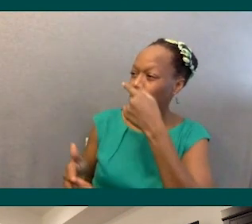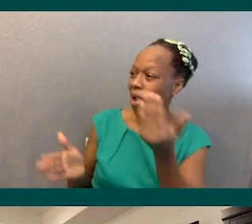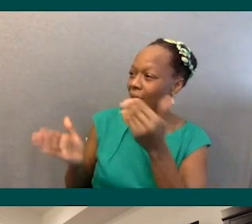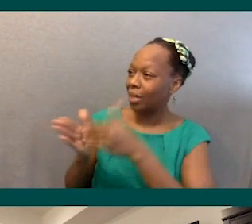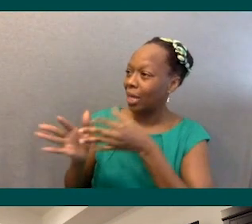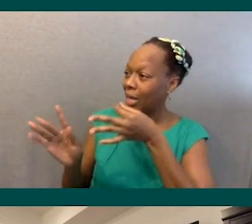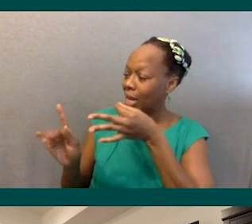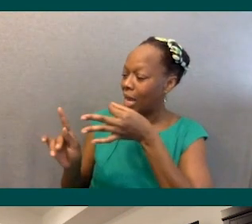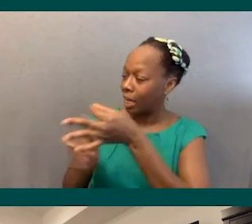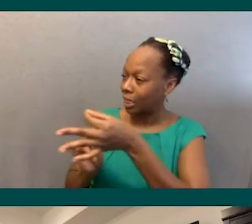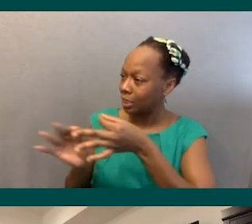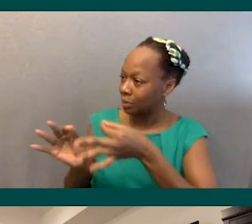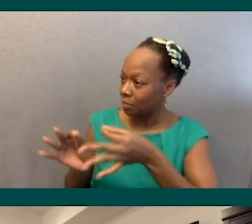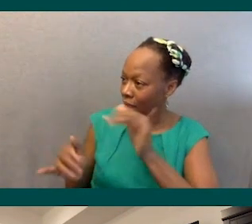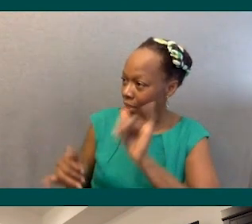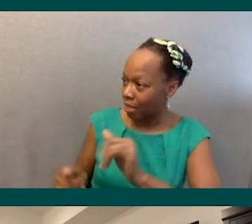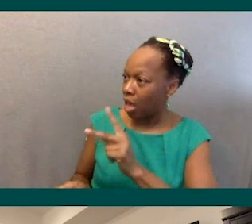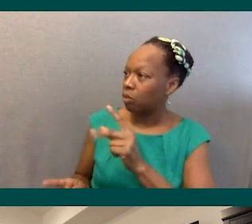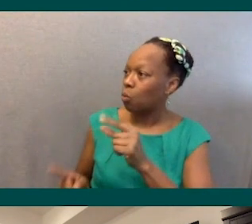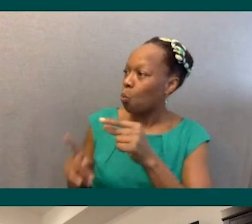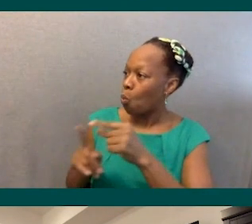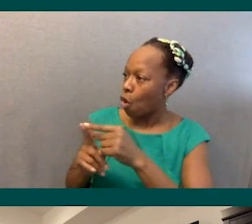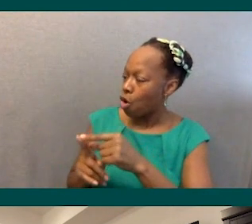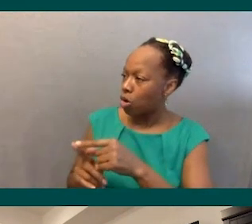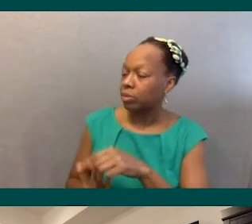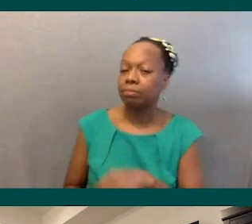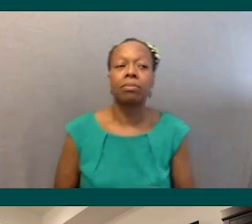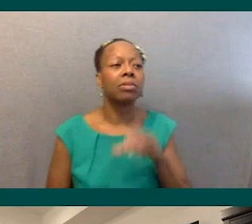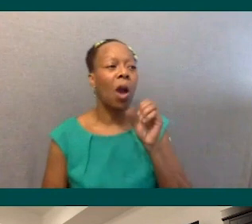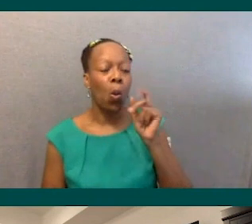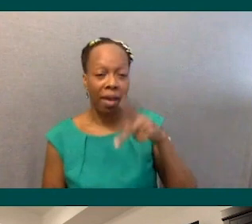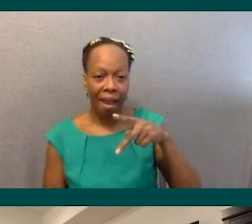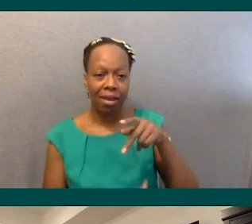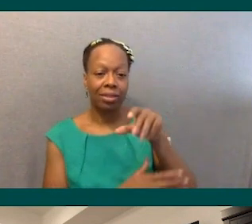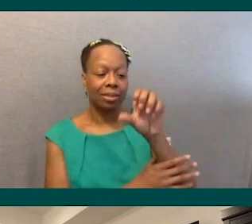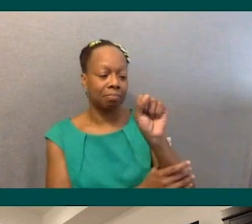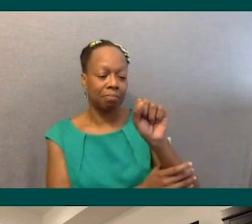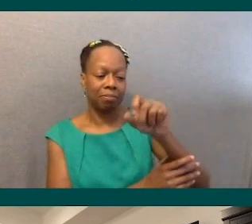Okay, so as Dr. Carmel says,